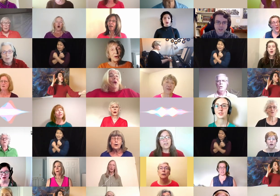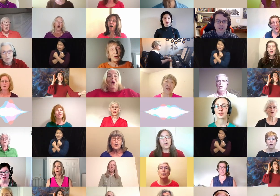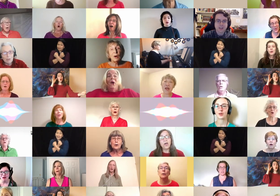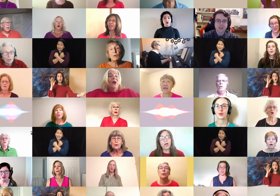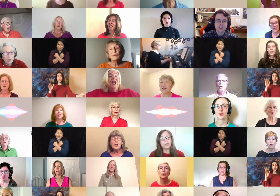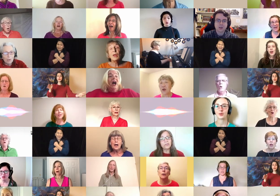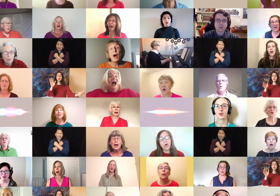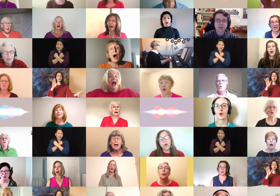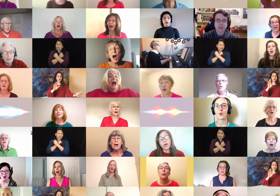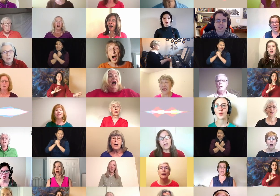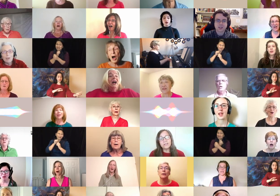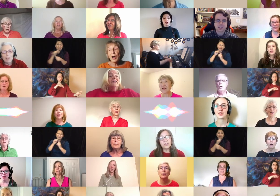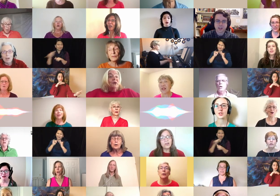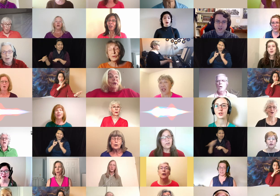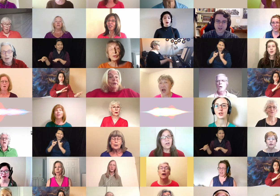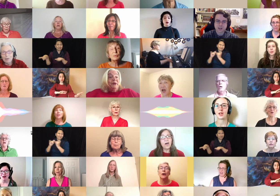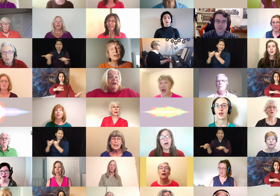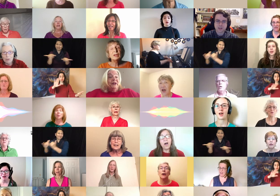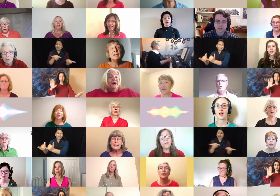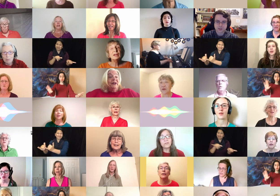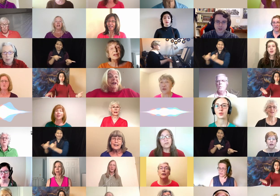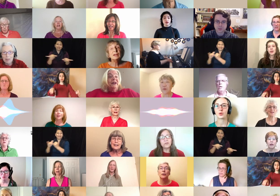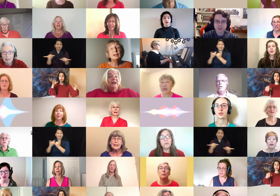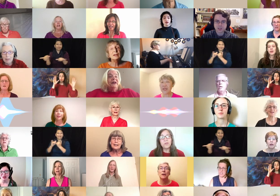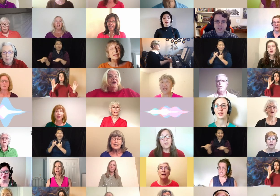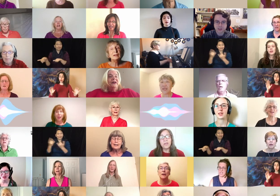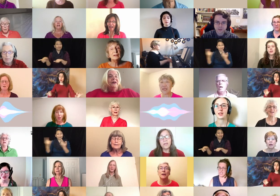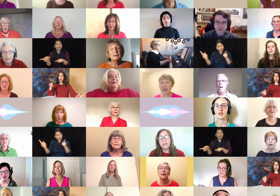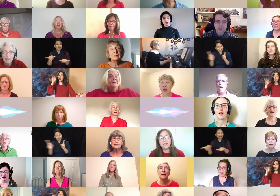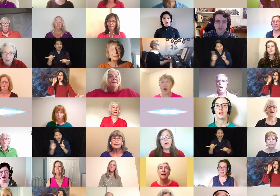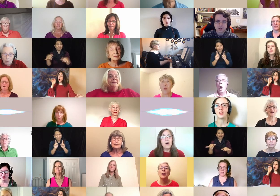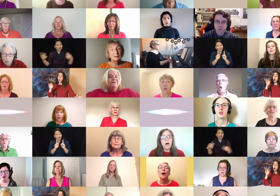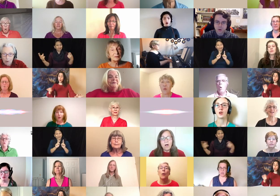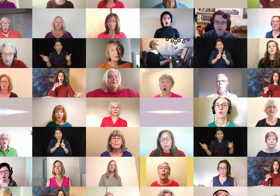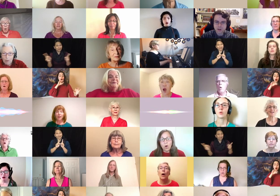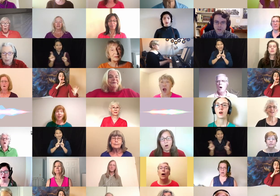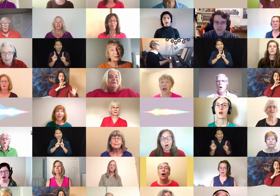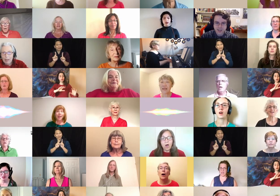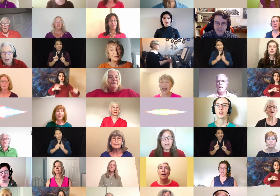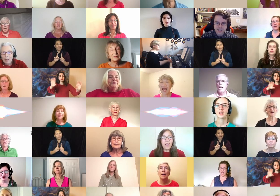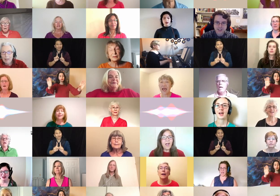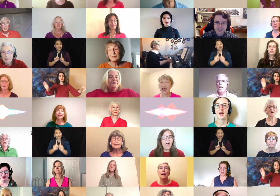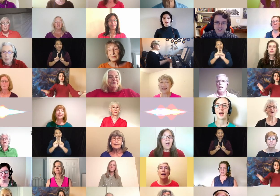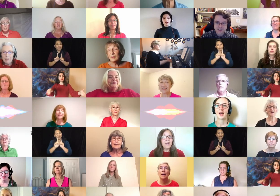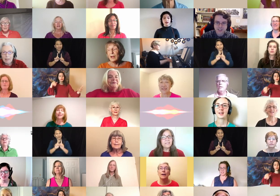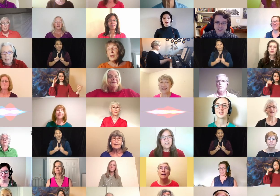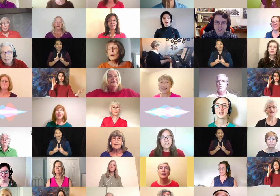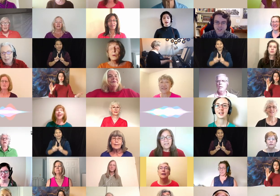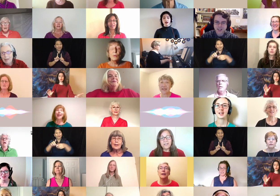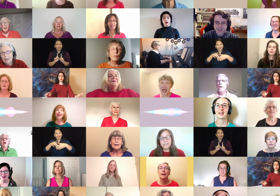H: No love could be, L: no greater love could be, L: walk hand in hand,